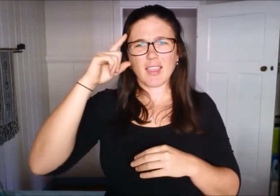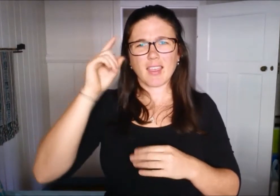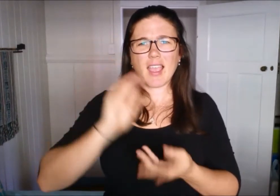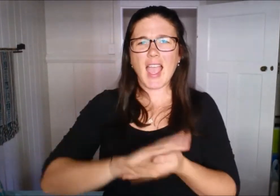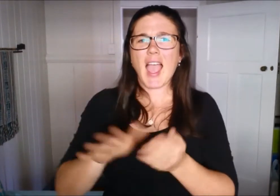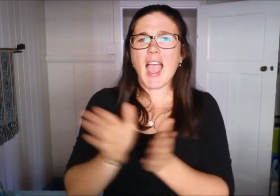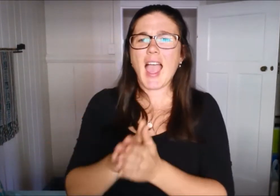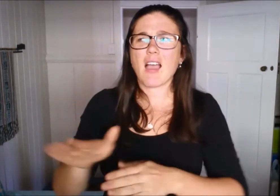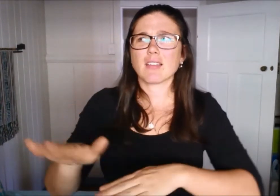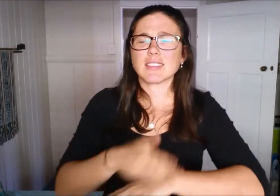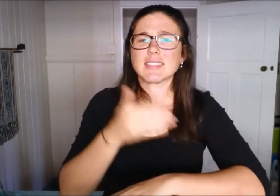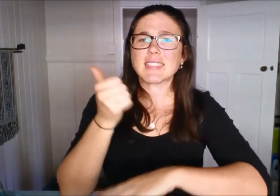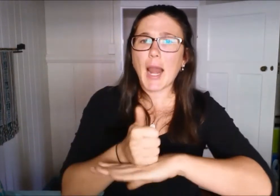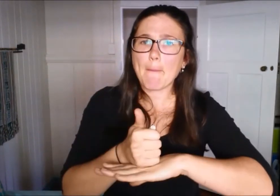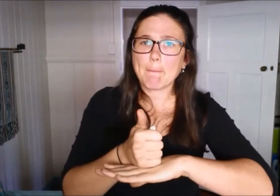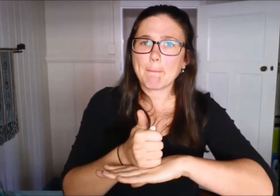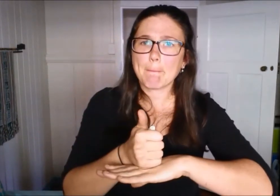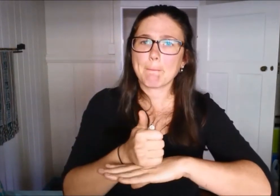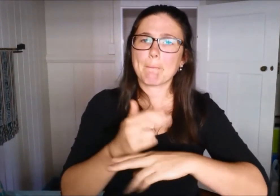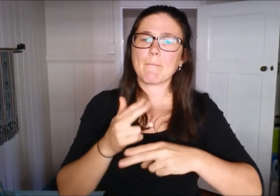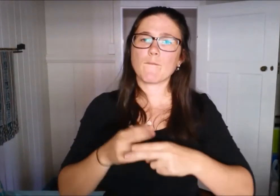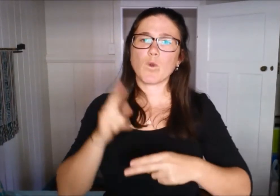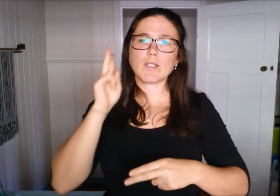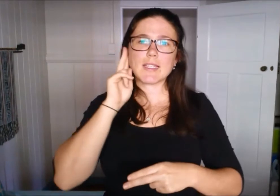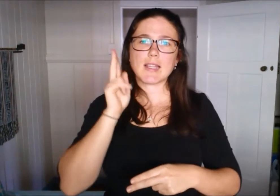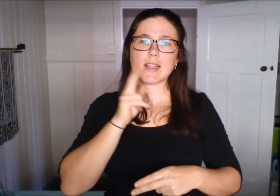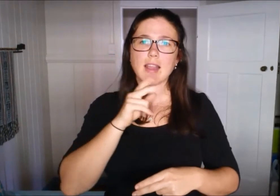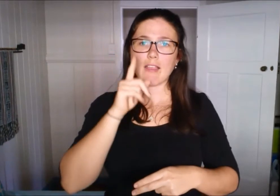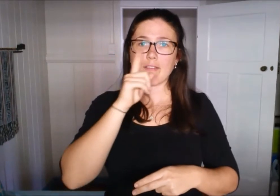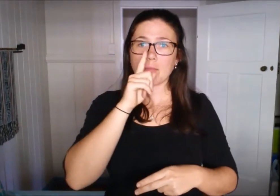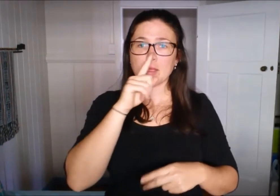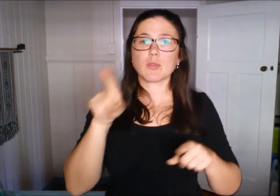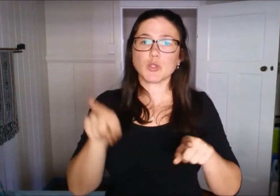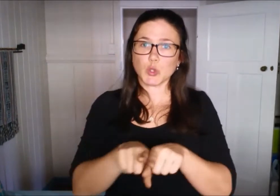and how it could be set up for deaf people.